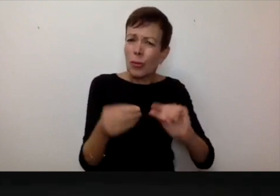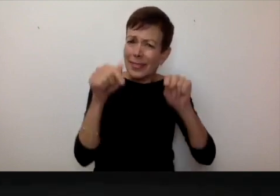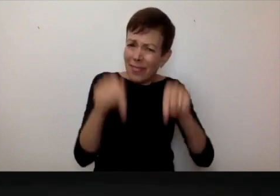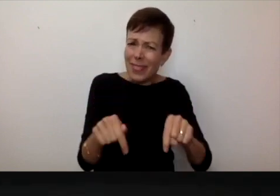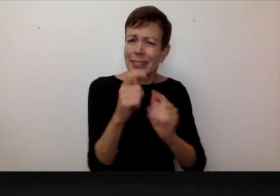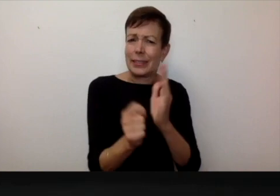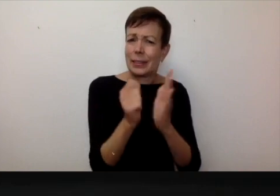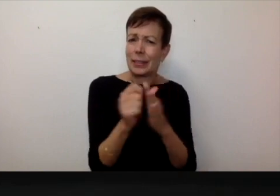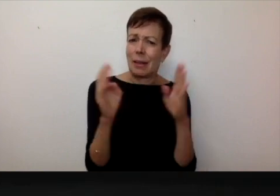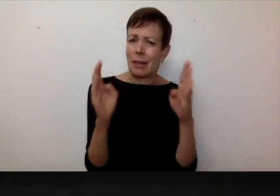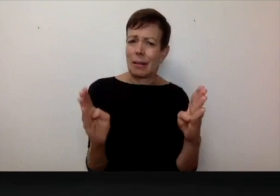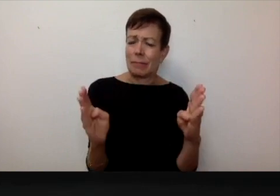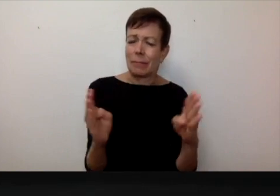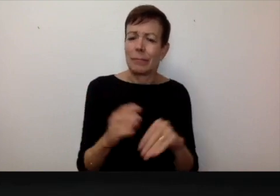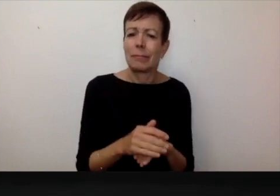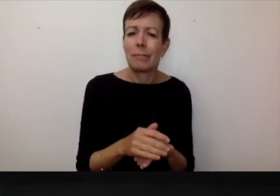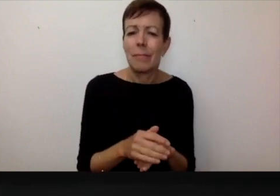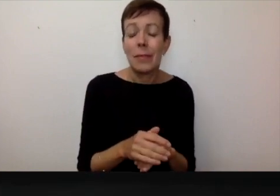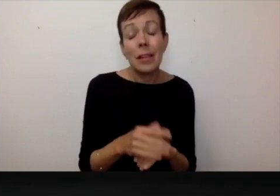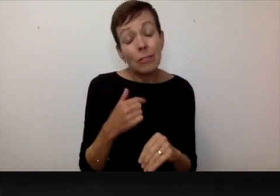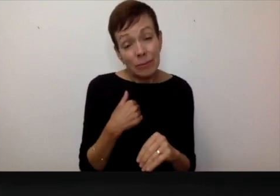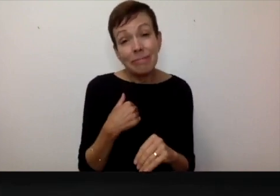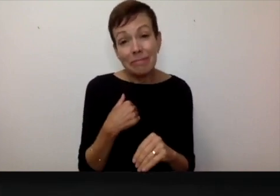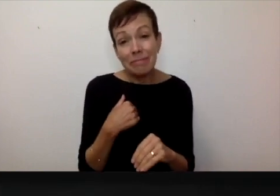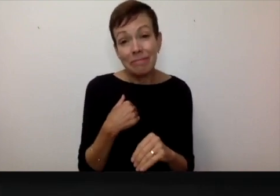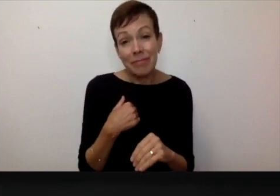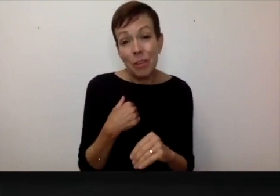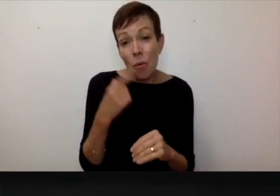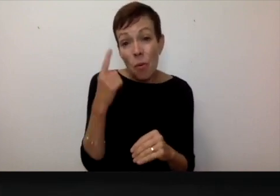this going um as i said covid19 happened